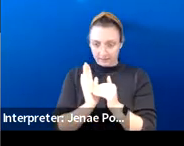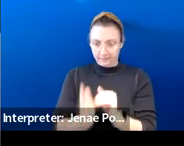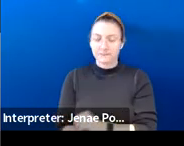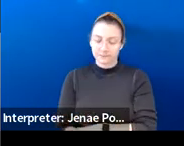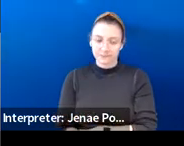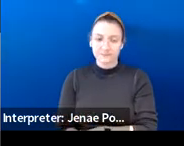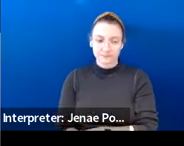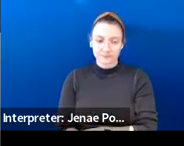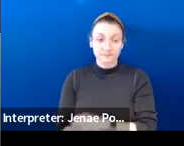Next slide, please.